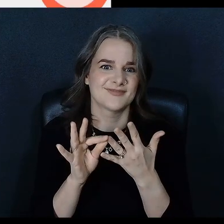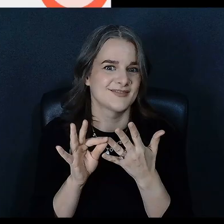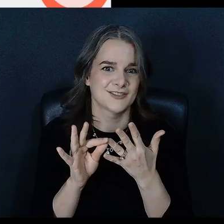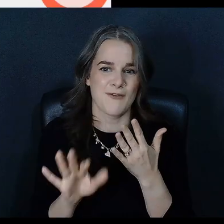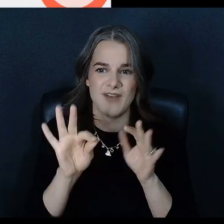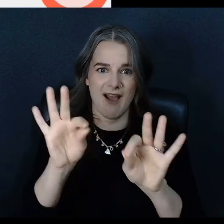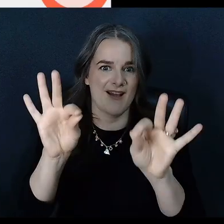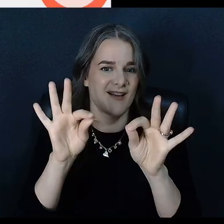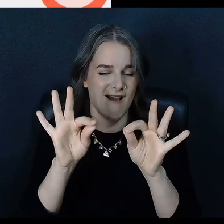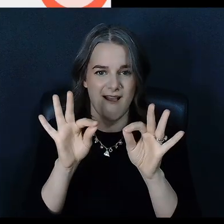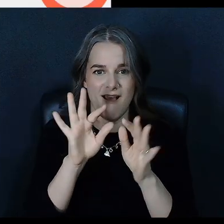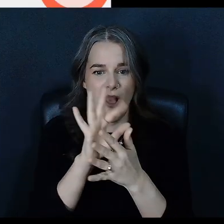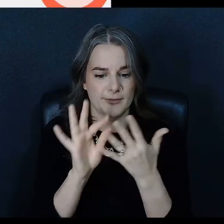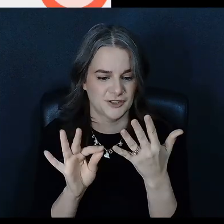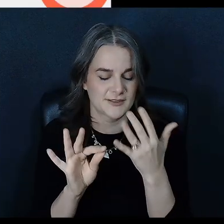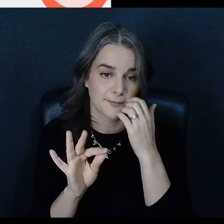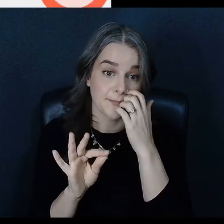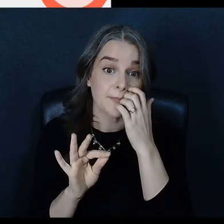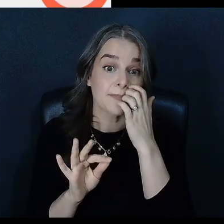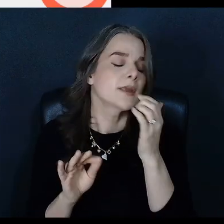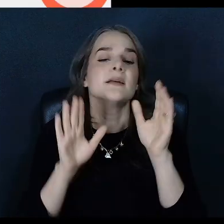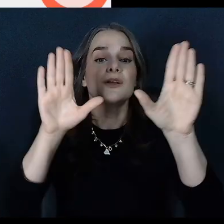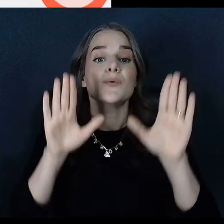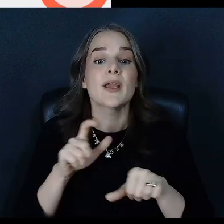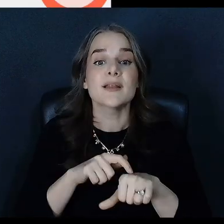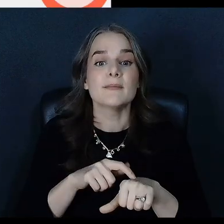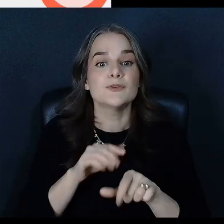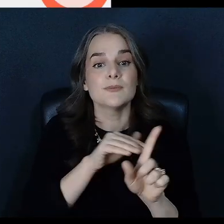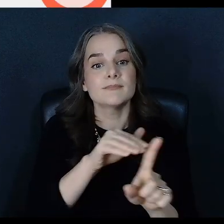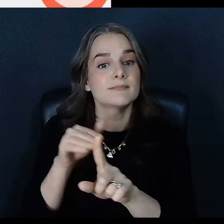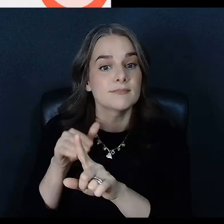what Kirk reminded you at the beginning. Think about the loan program.